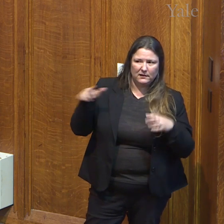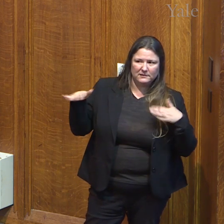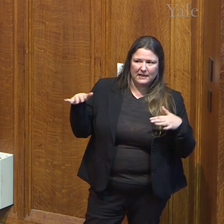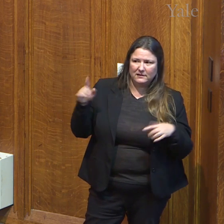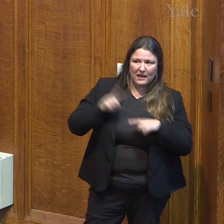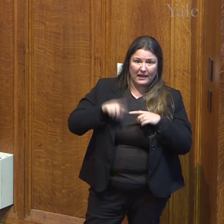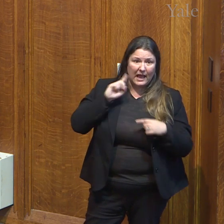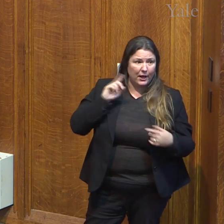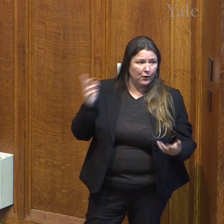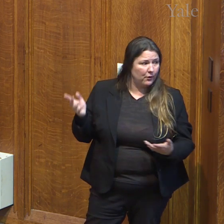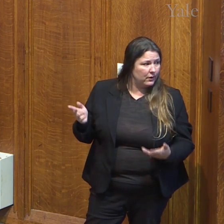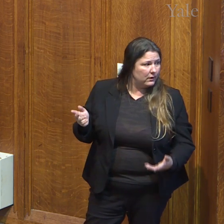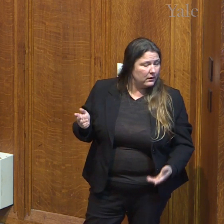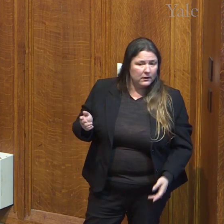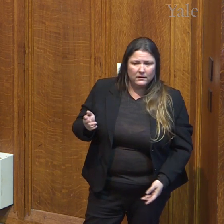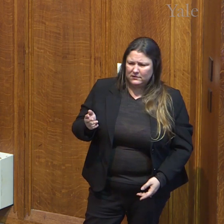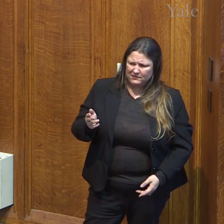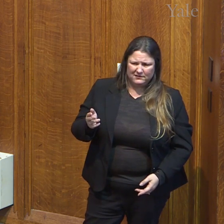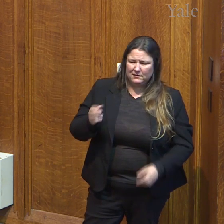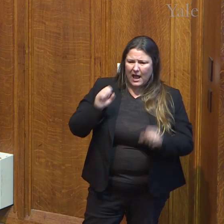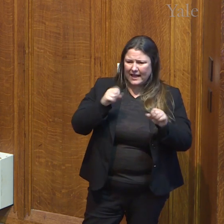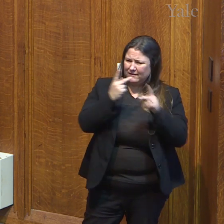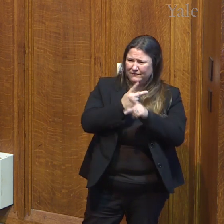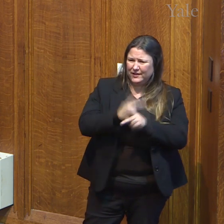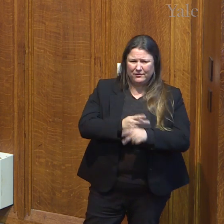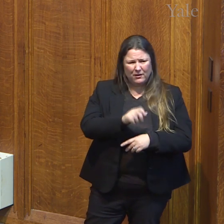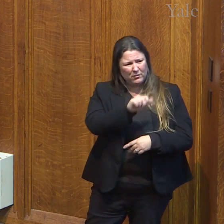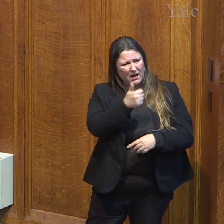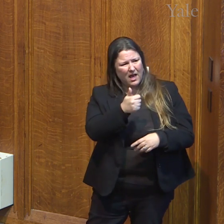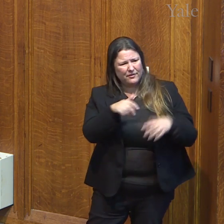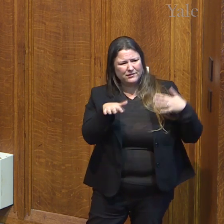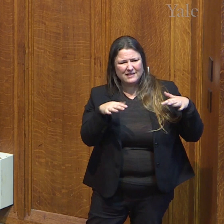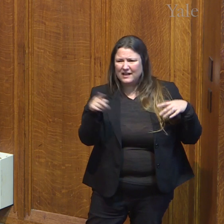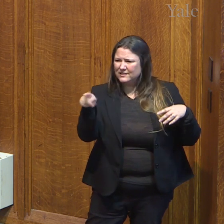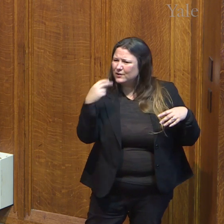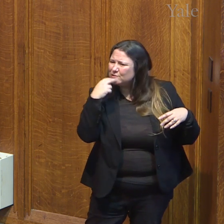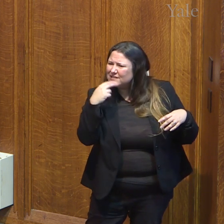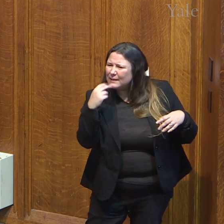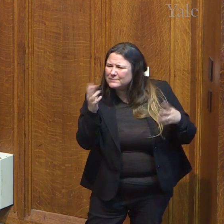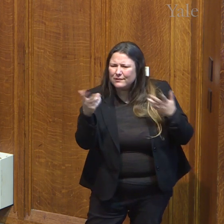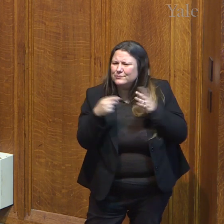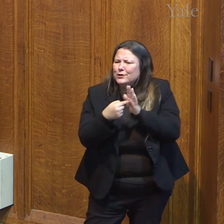so that they may infer the other sounds that the lips failed to show at all.